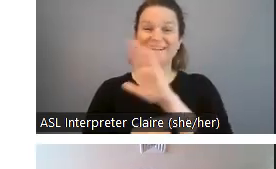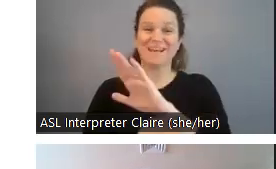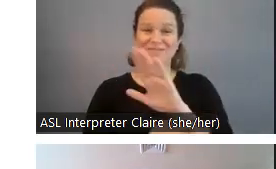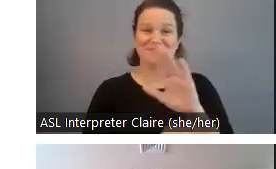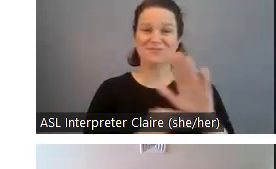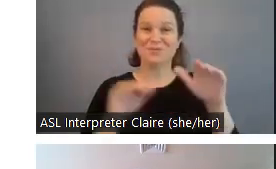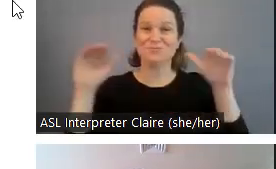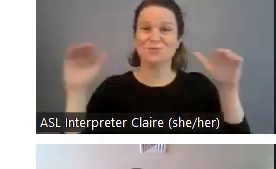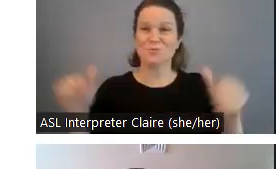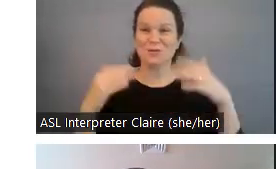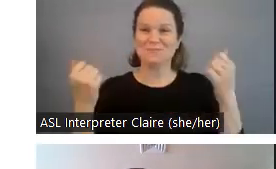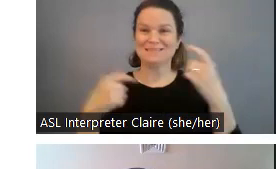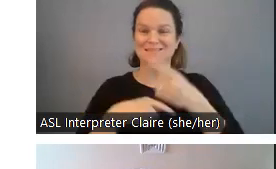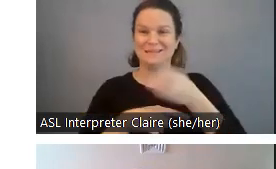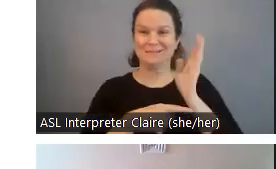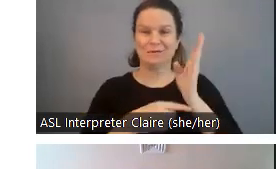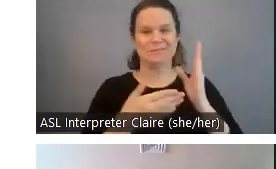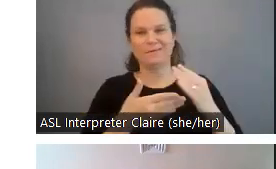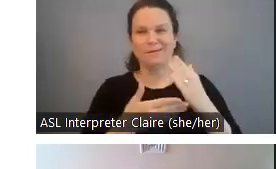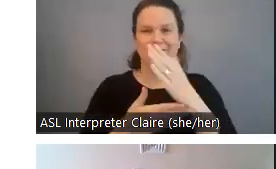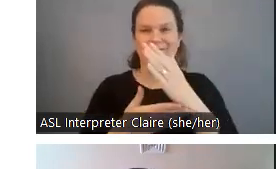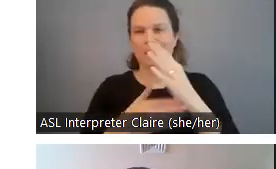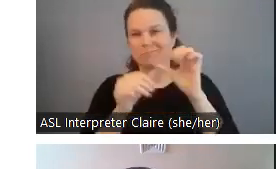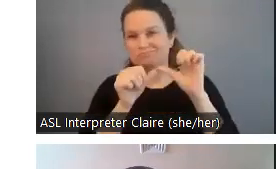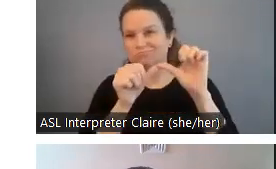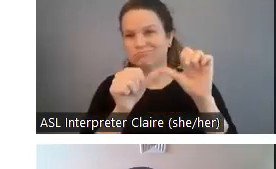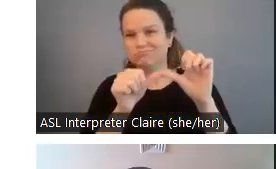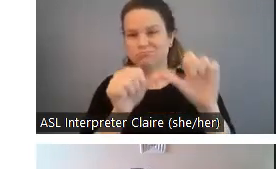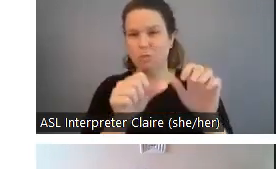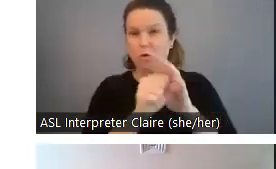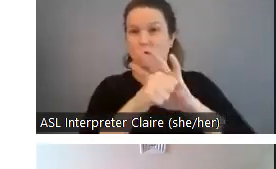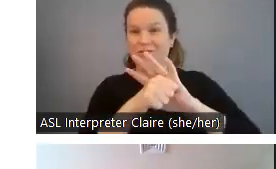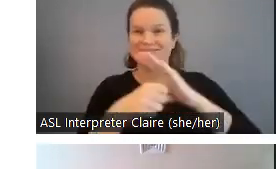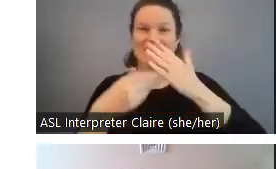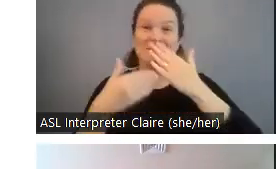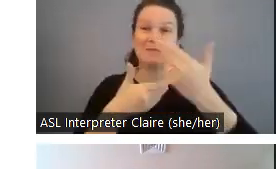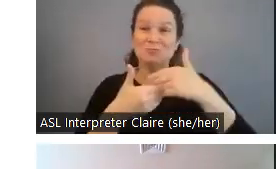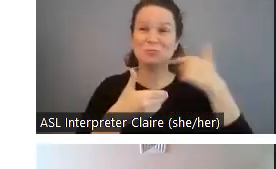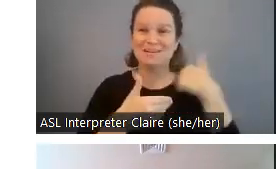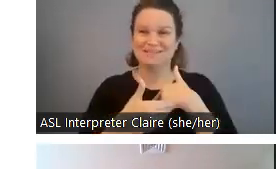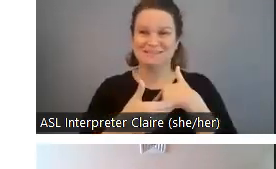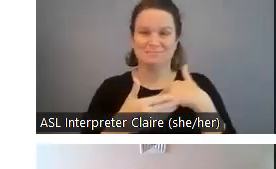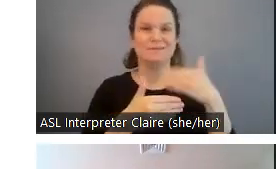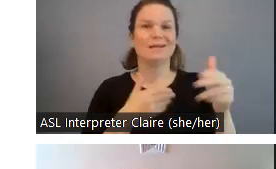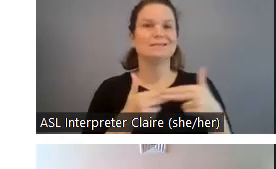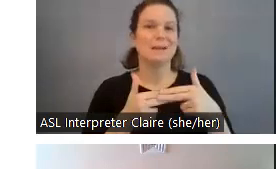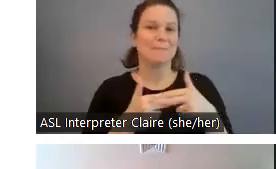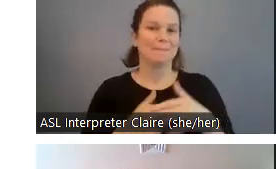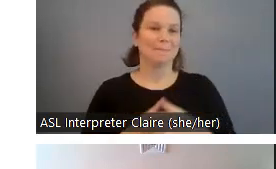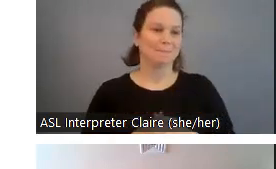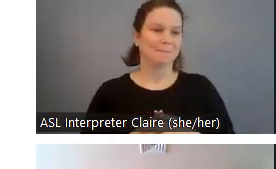webinar, Navigating Long COVID. Thank you